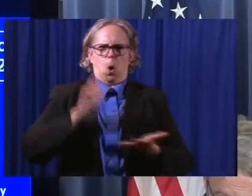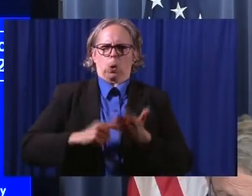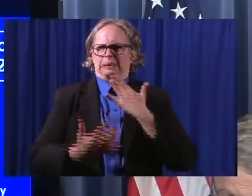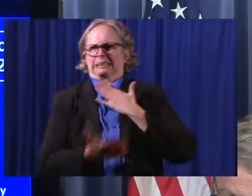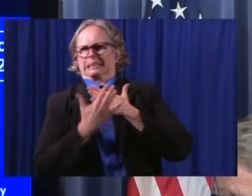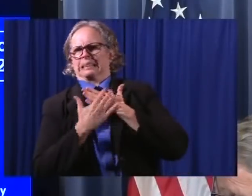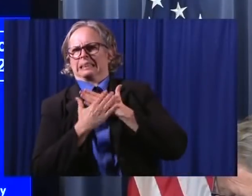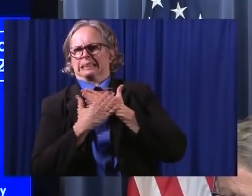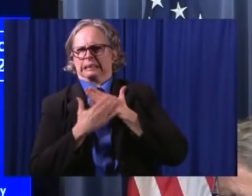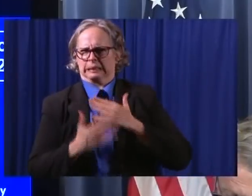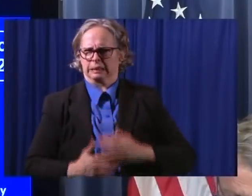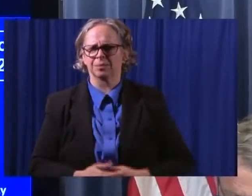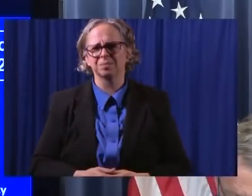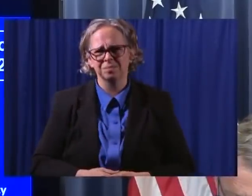INCREASE IN OUTPATIENT VISITS.